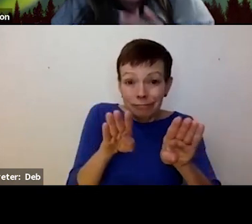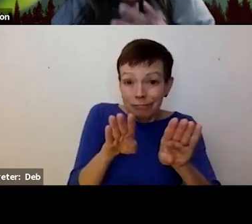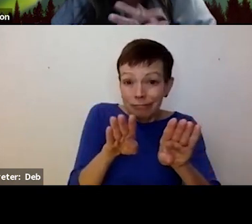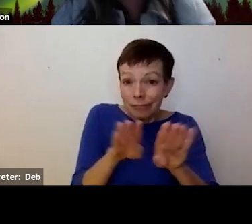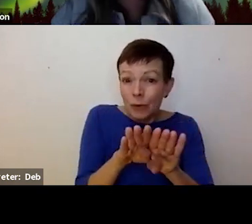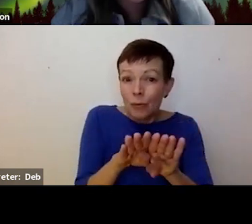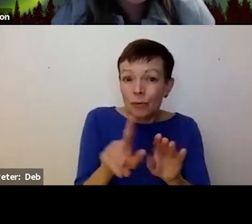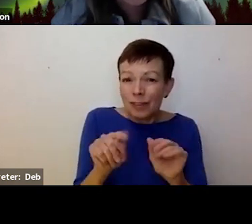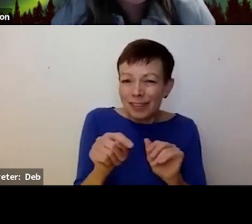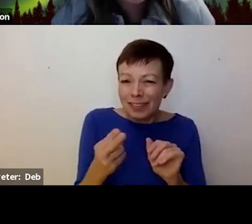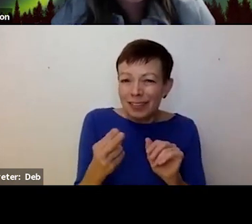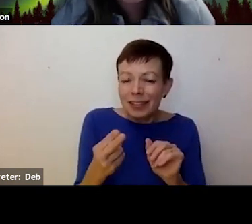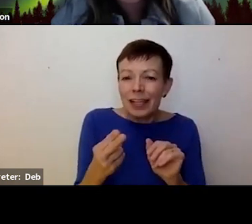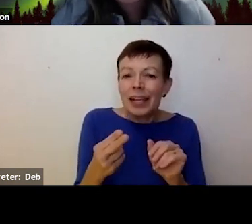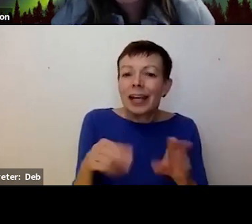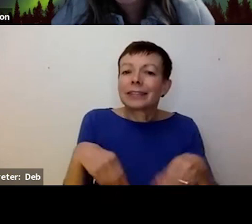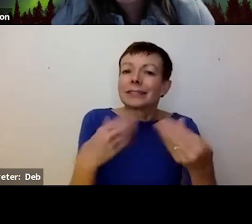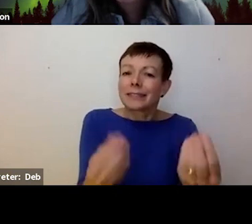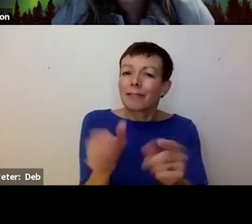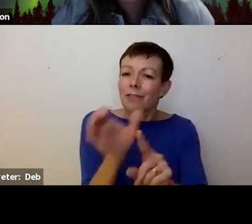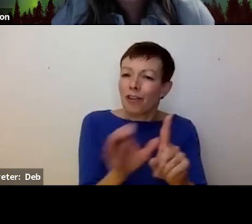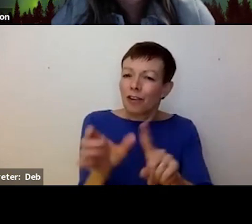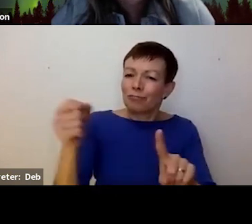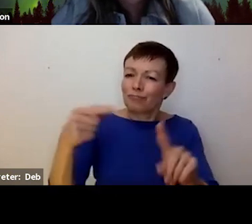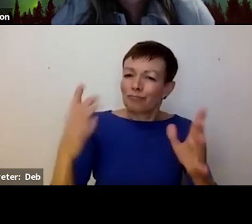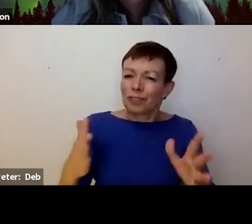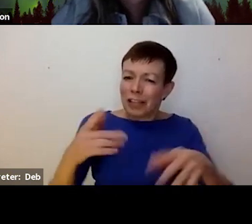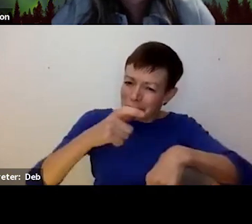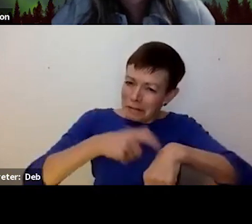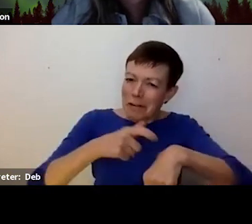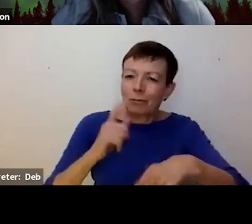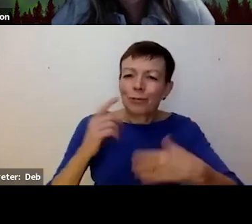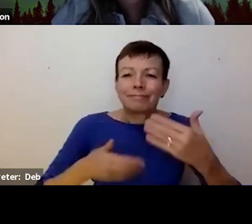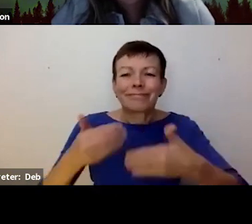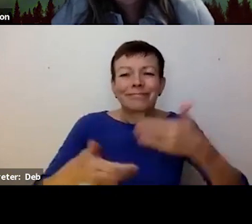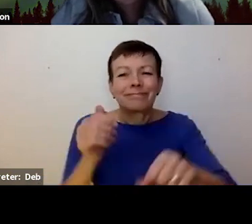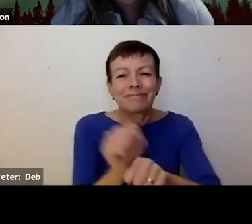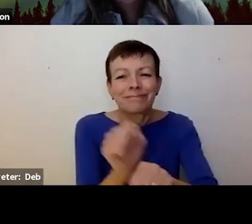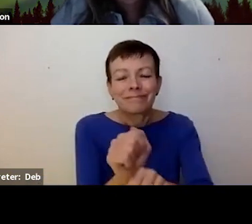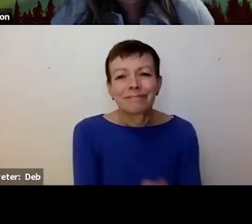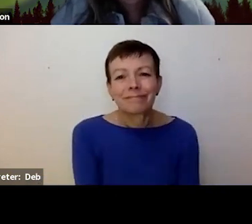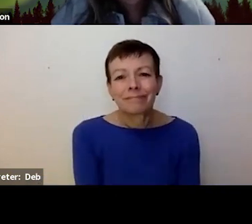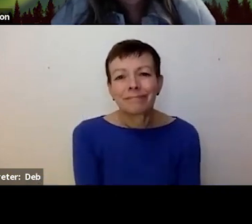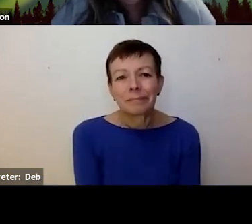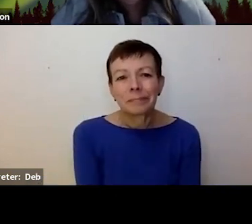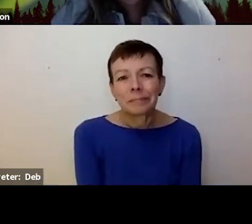give our cultural instigators time to continue work on their project.